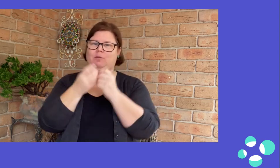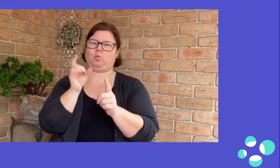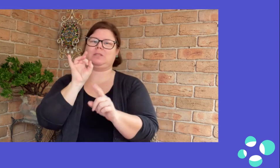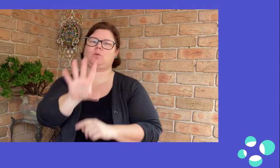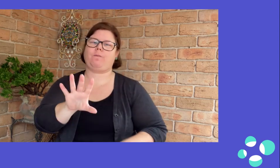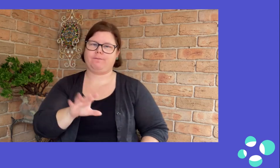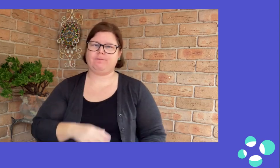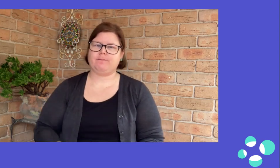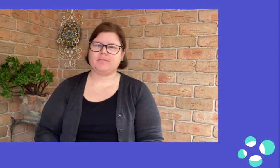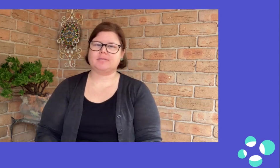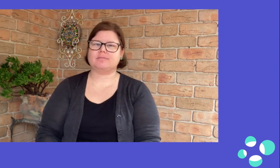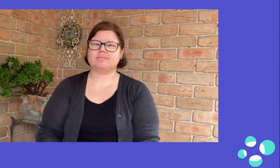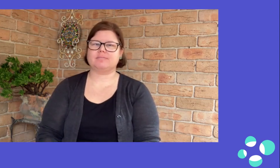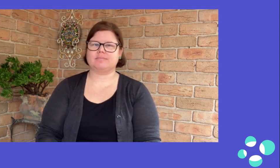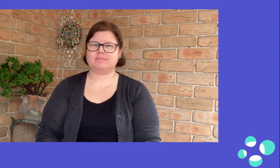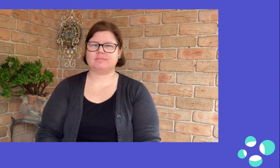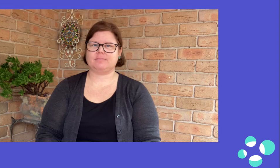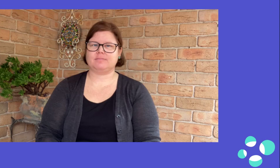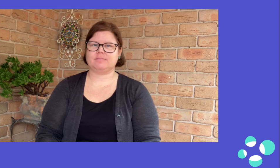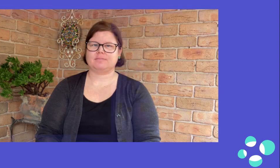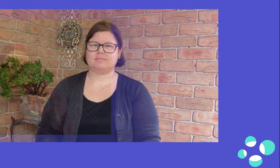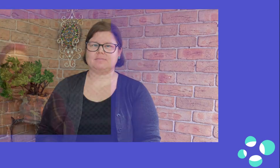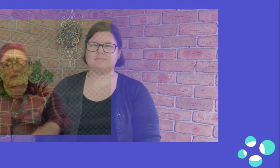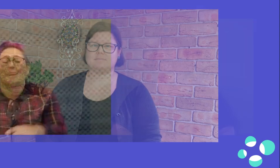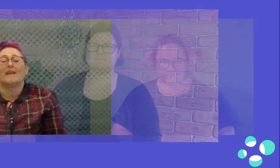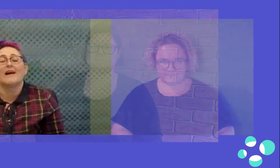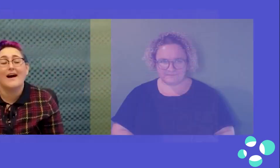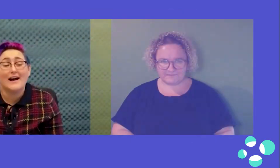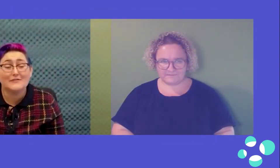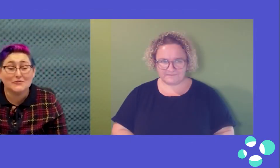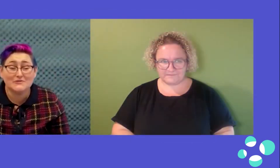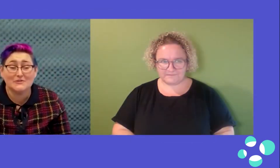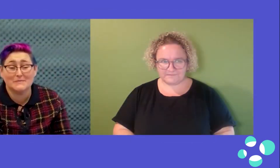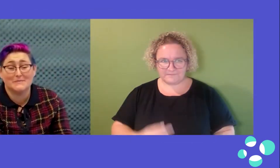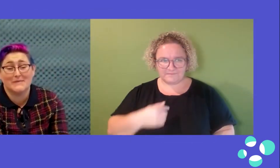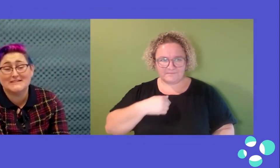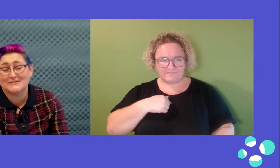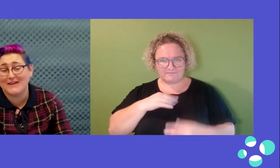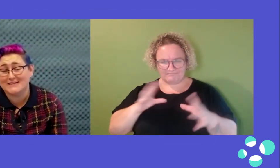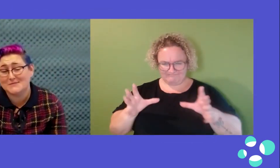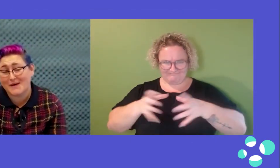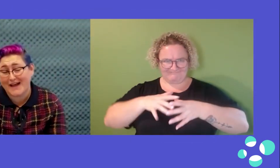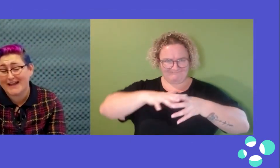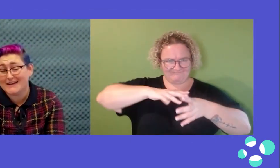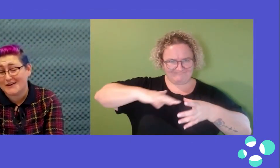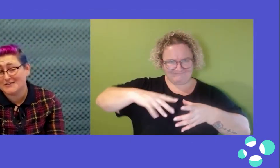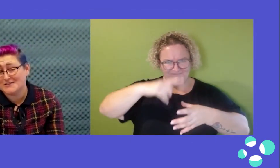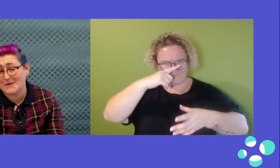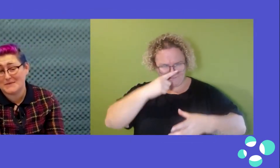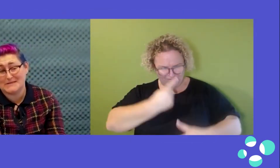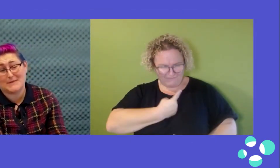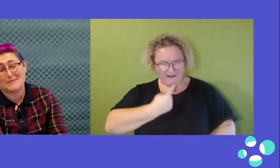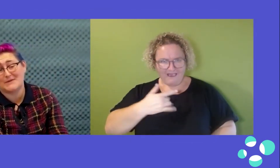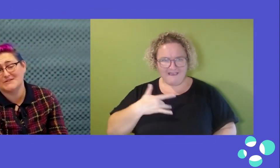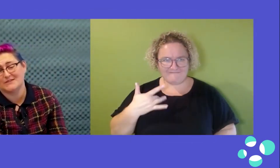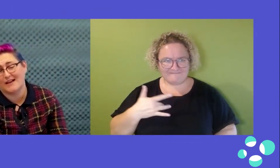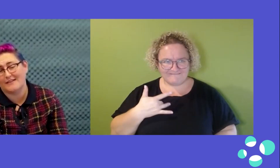That's more important than doing everything yourself. I've also been surrounded by and encouraged by women in my personal life.